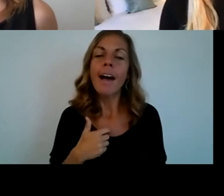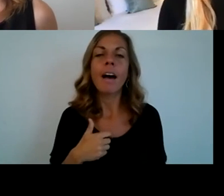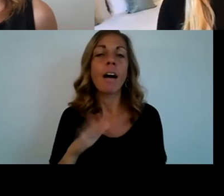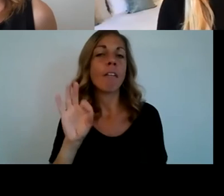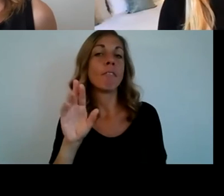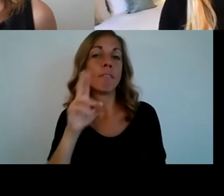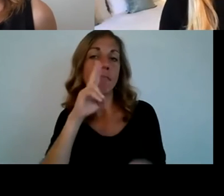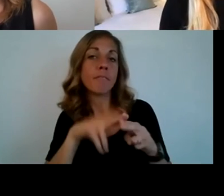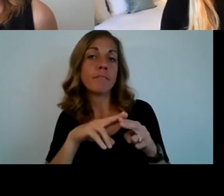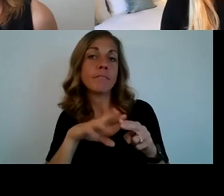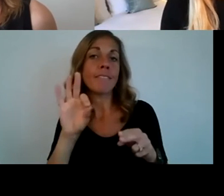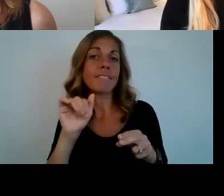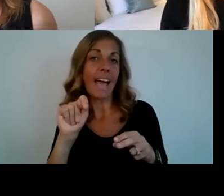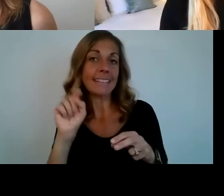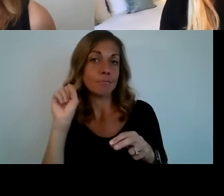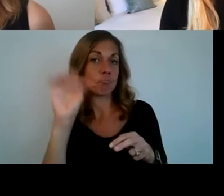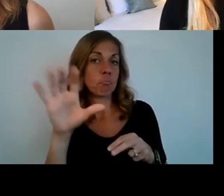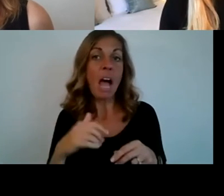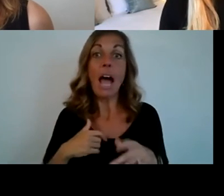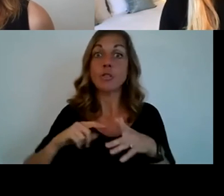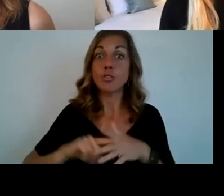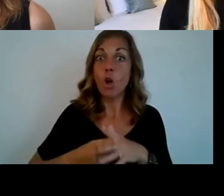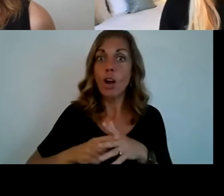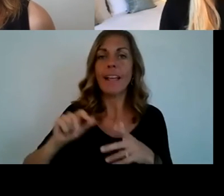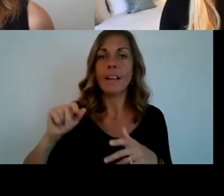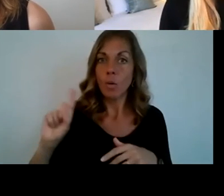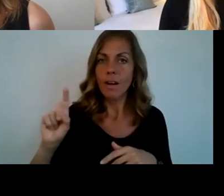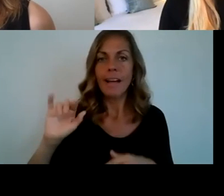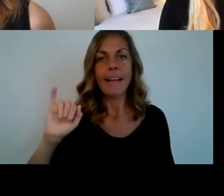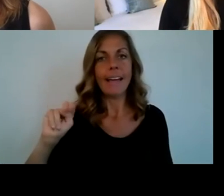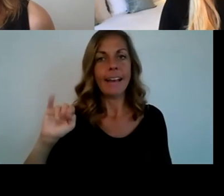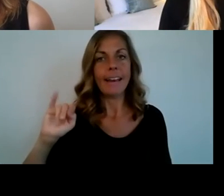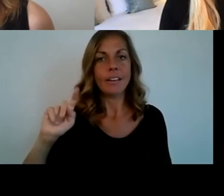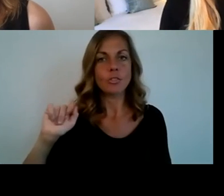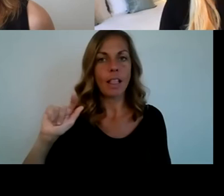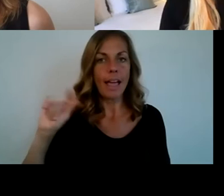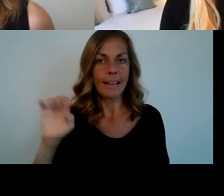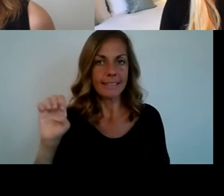at Initialize the at the beginning of the year. I didn't know the majority of our portfolio